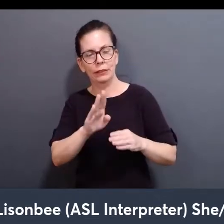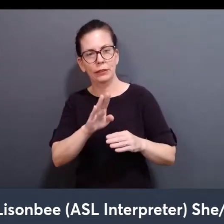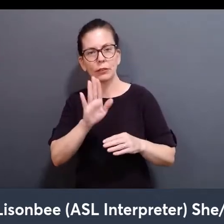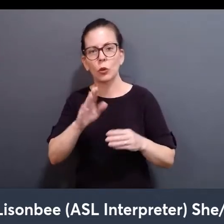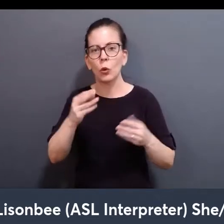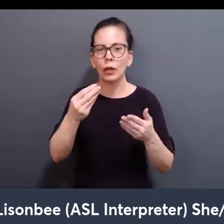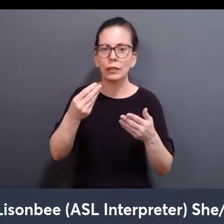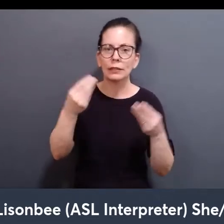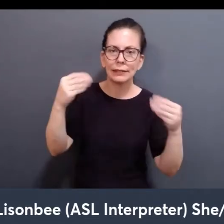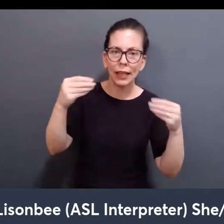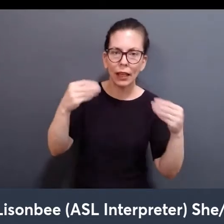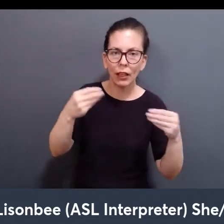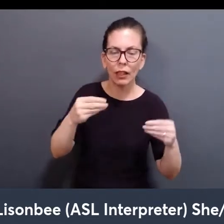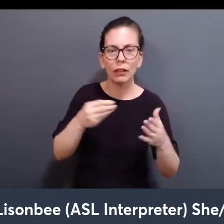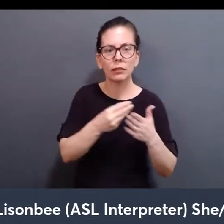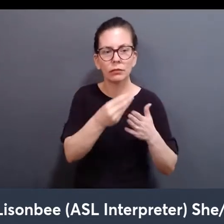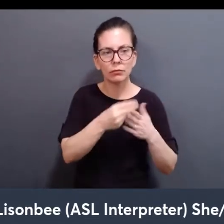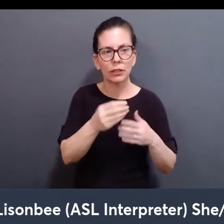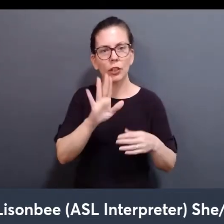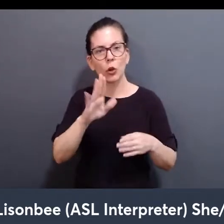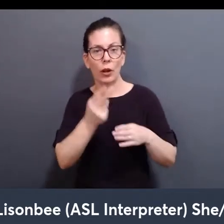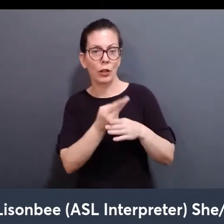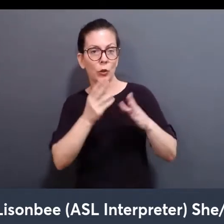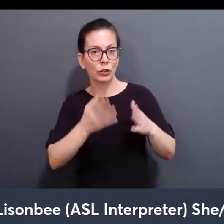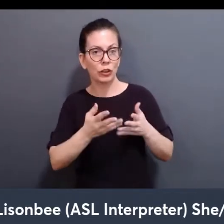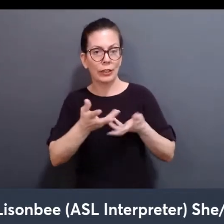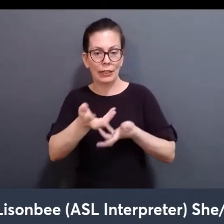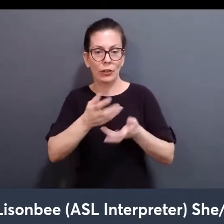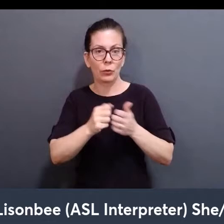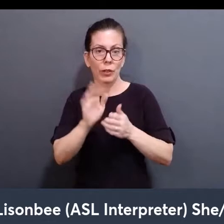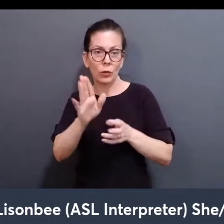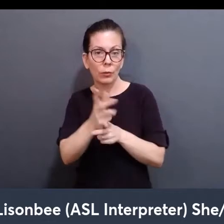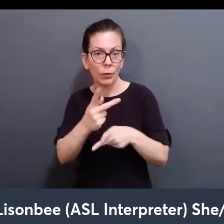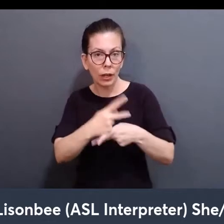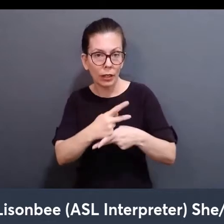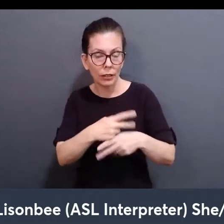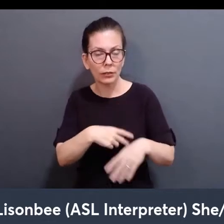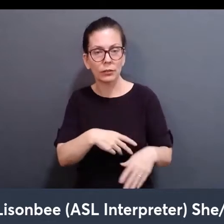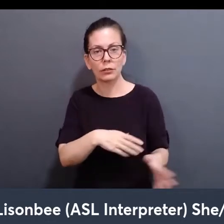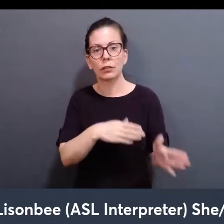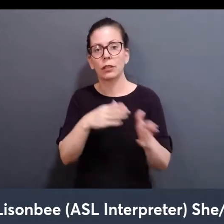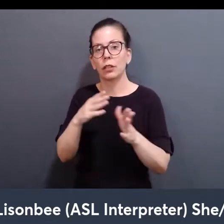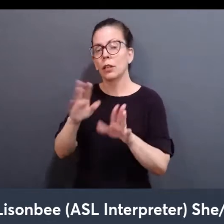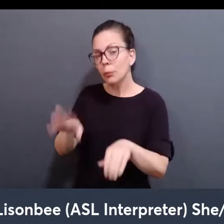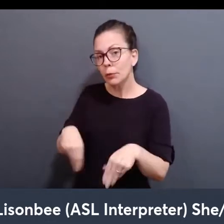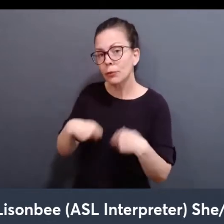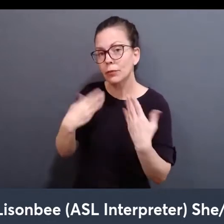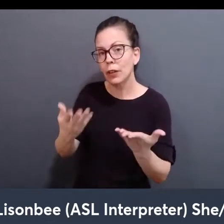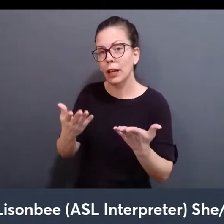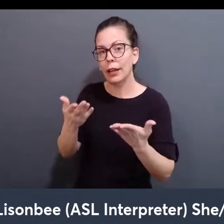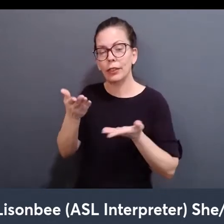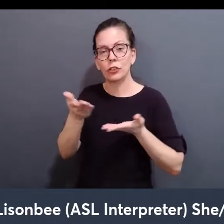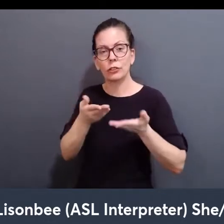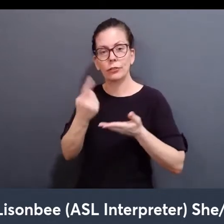how your users are interacting with your product. You want to provide all these services to your customers.